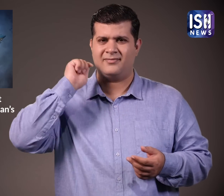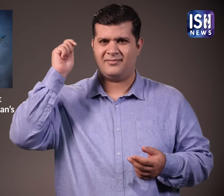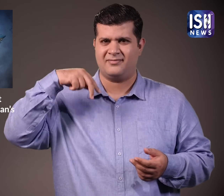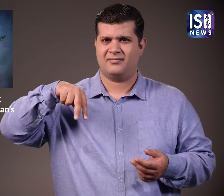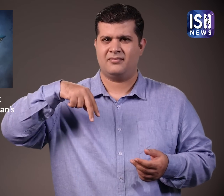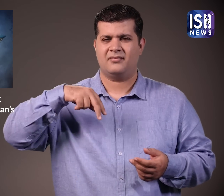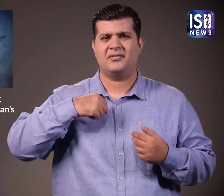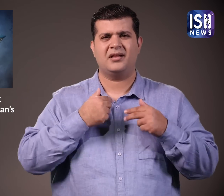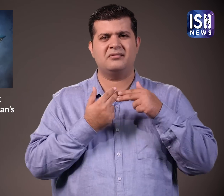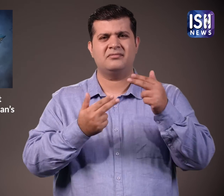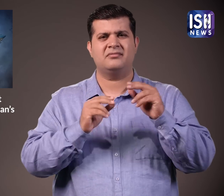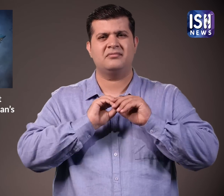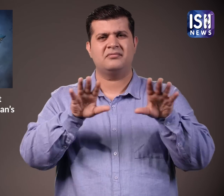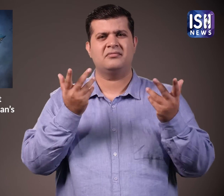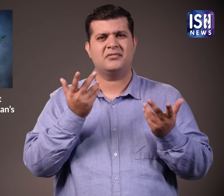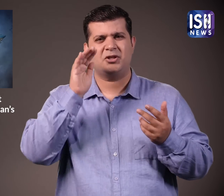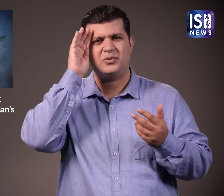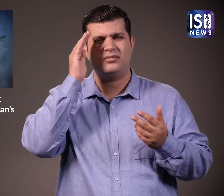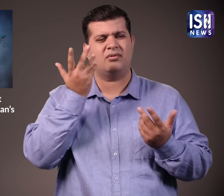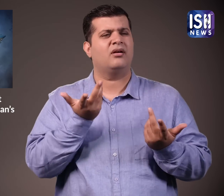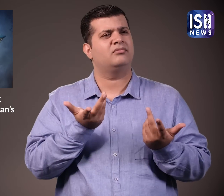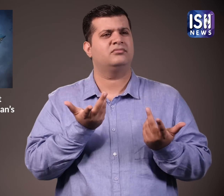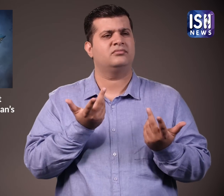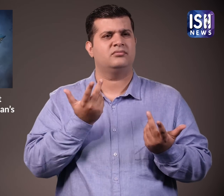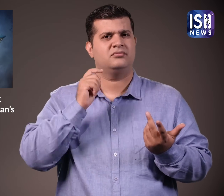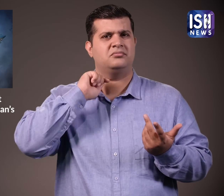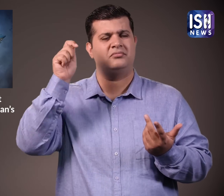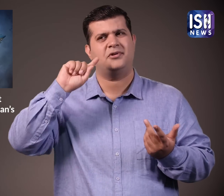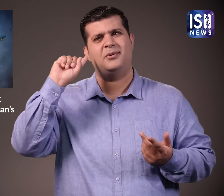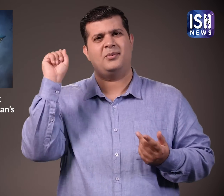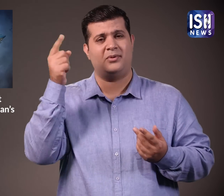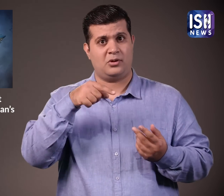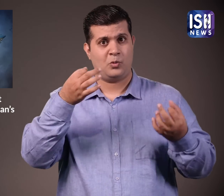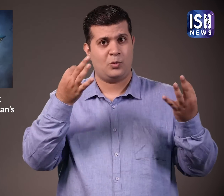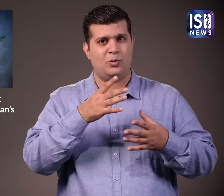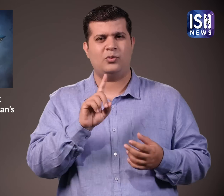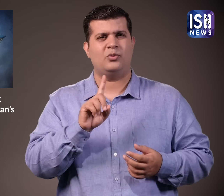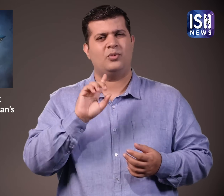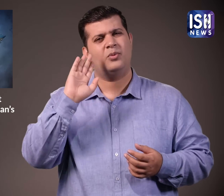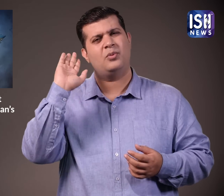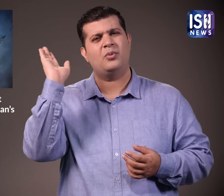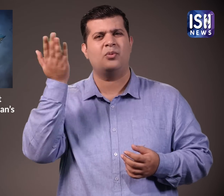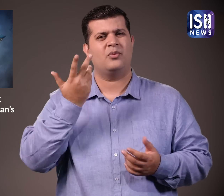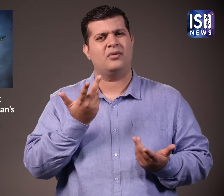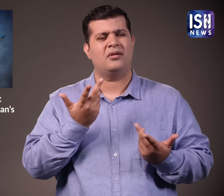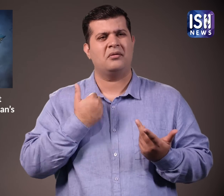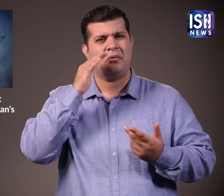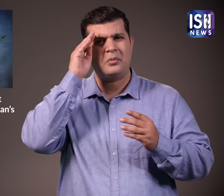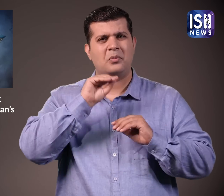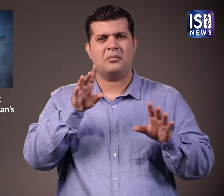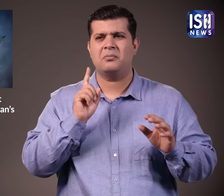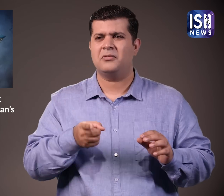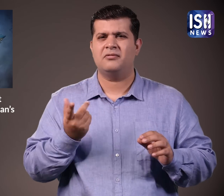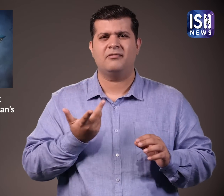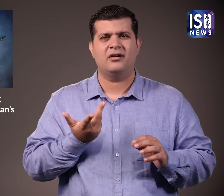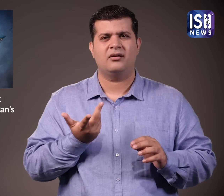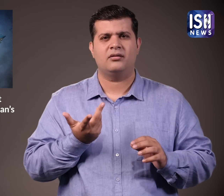Everyone knows about suicides, as they are common and frequently reported in the news.